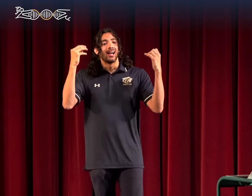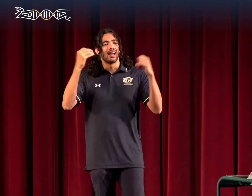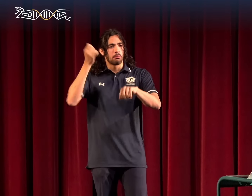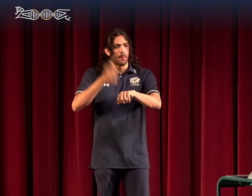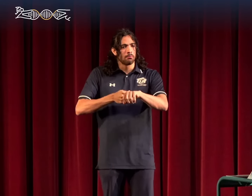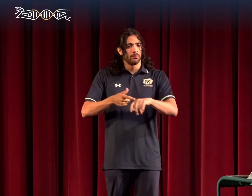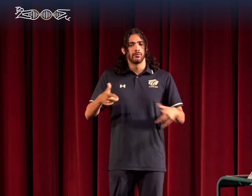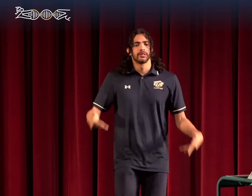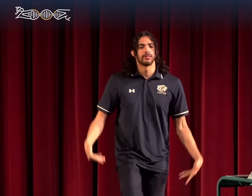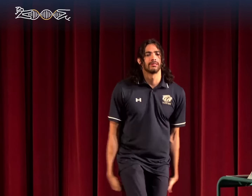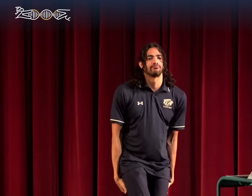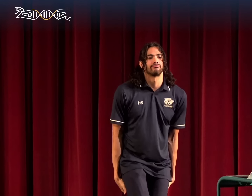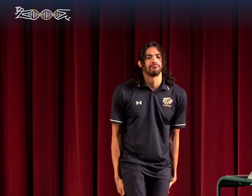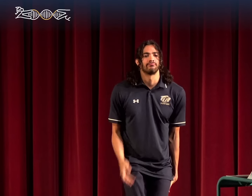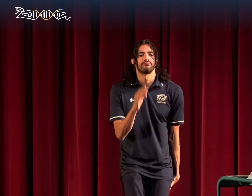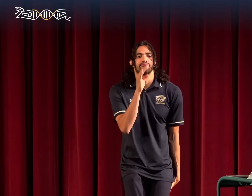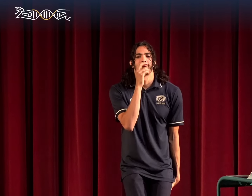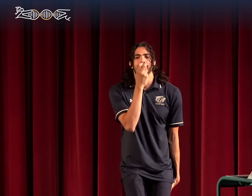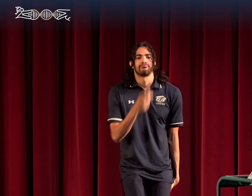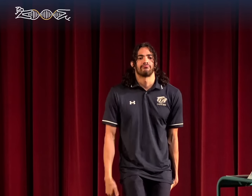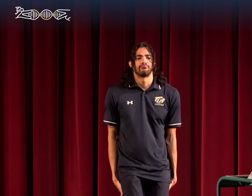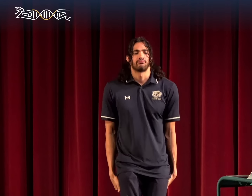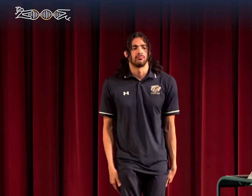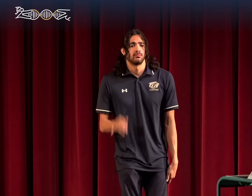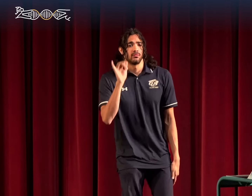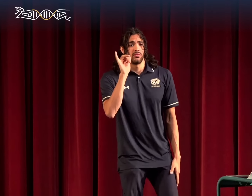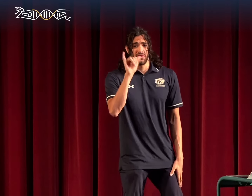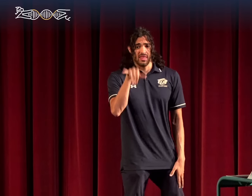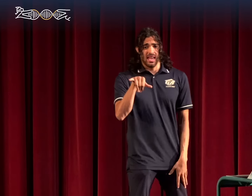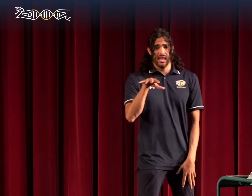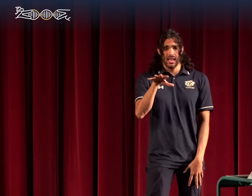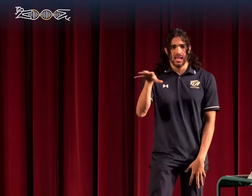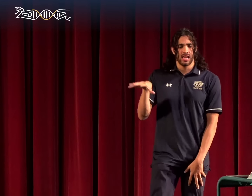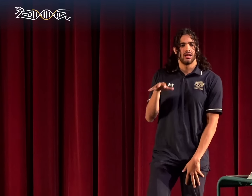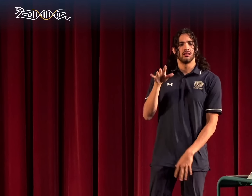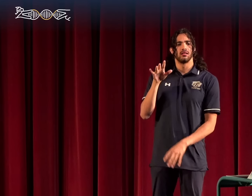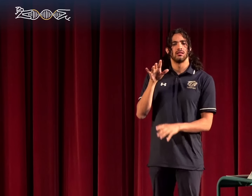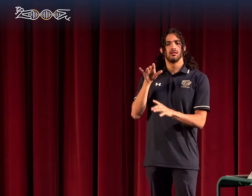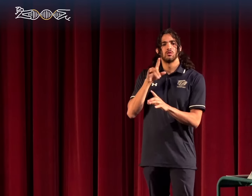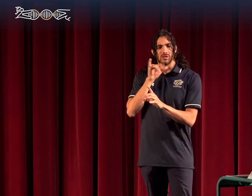So if somebody was signing they were punished, hands whacked with ruler, put in pain and suffering because of it.